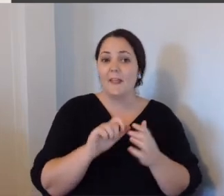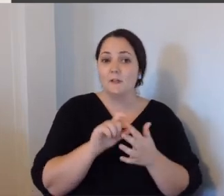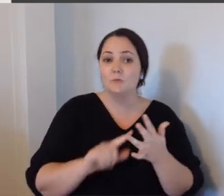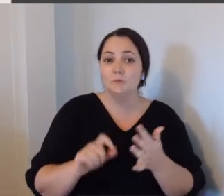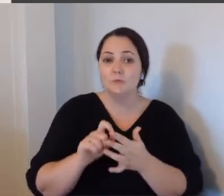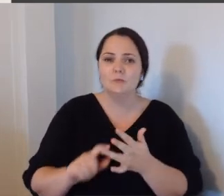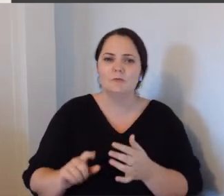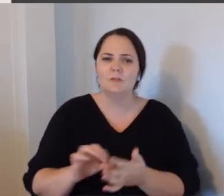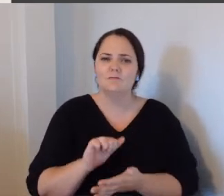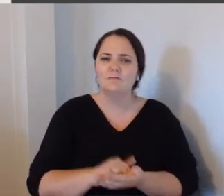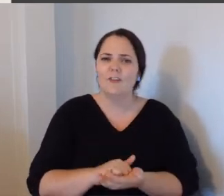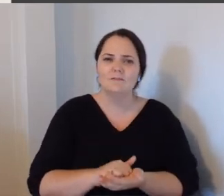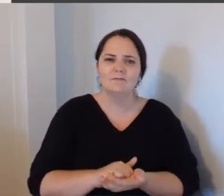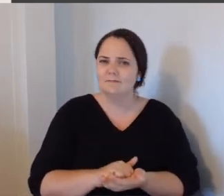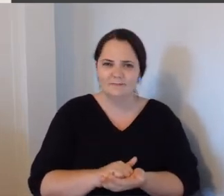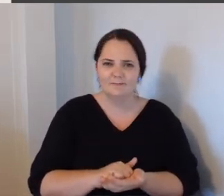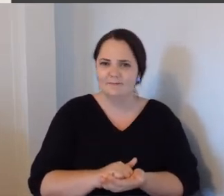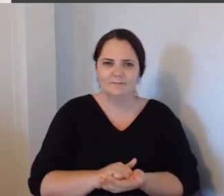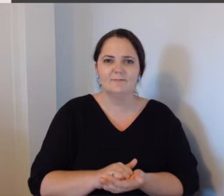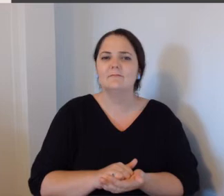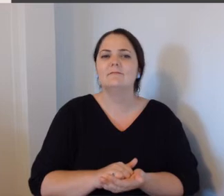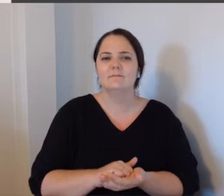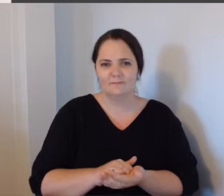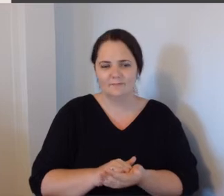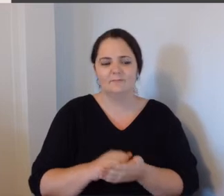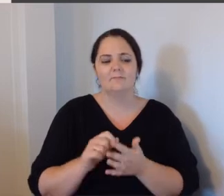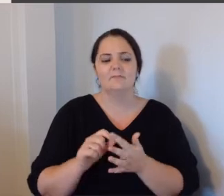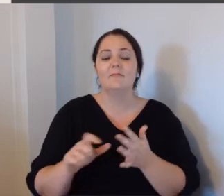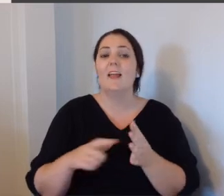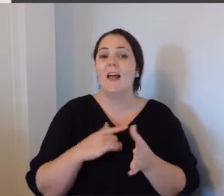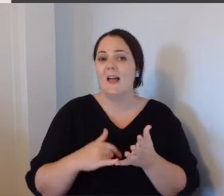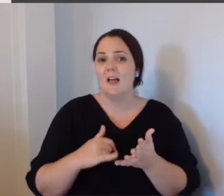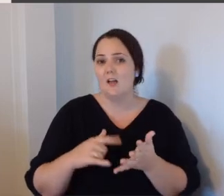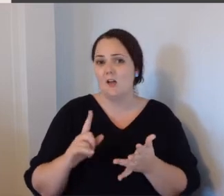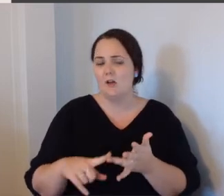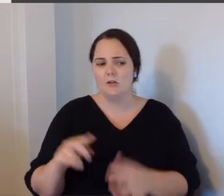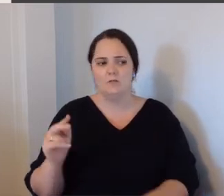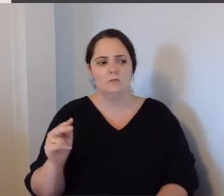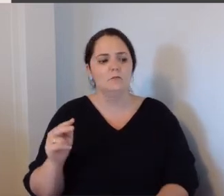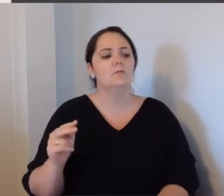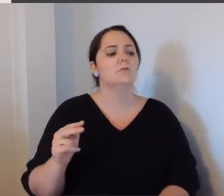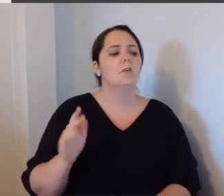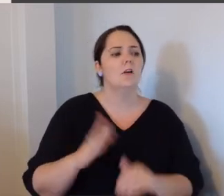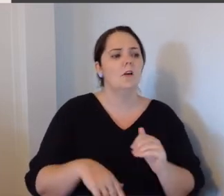of the main culprits. The stereotype of the viral lover becomes troubling in the contemporary era